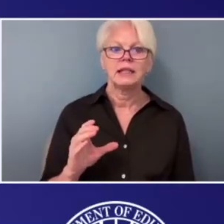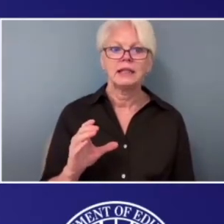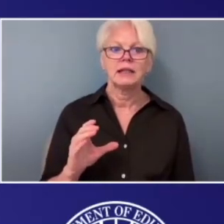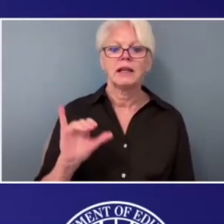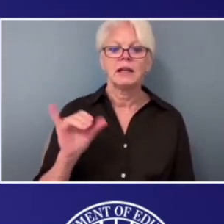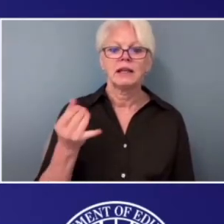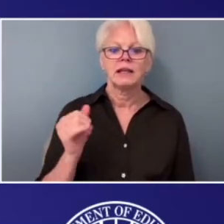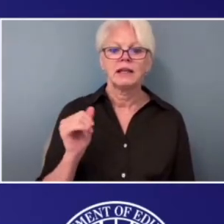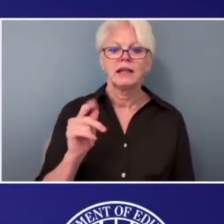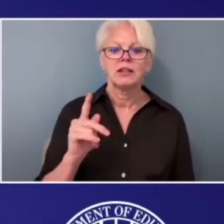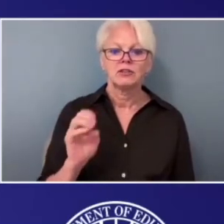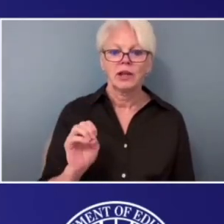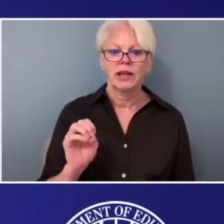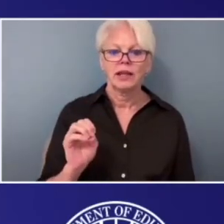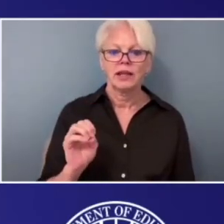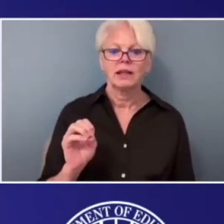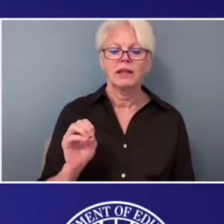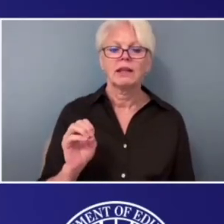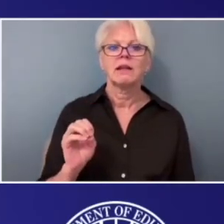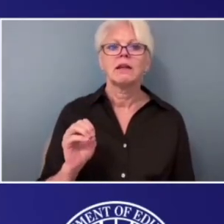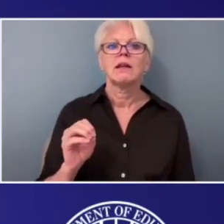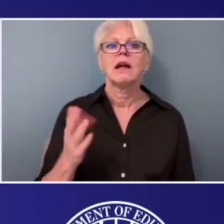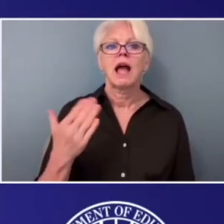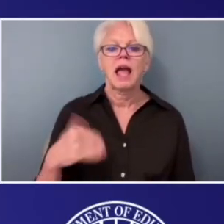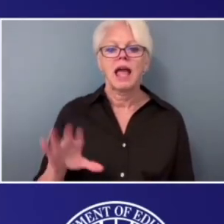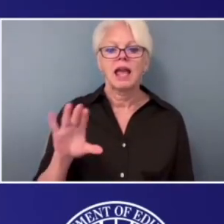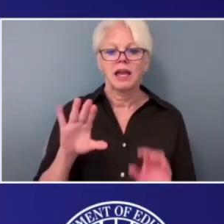Jake Lallo, present. And from the Office of Postsecondary Education?